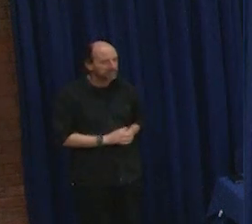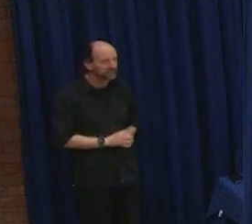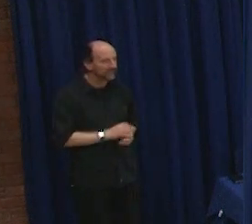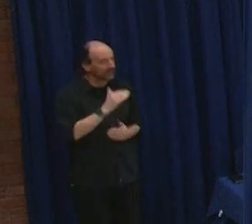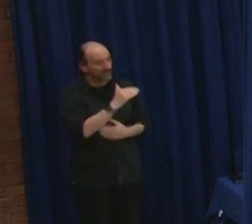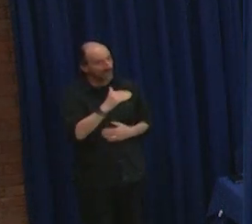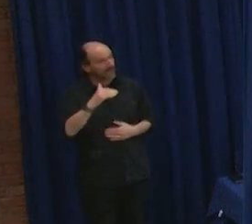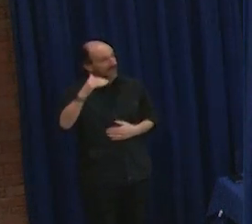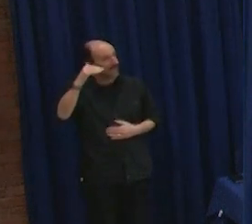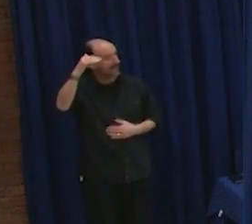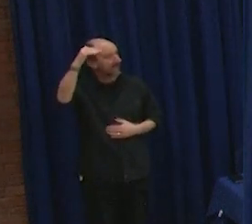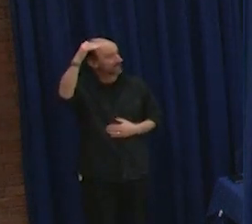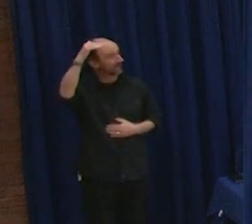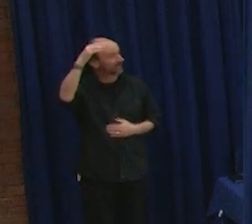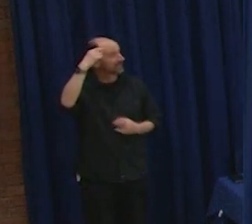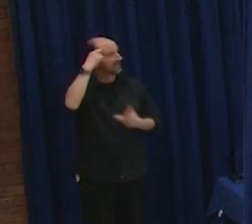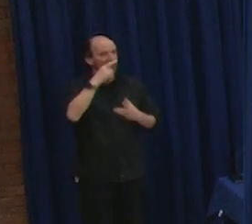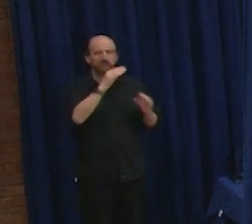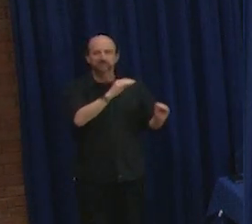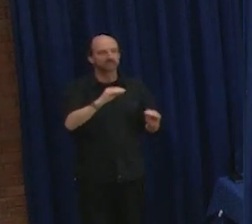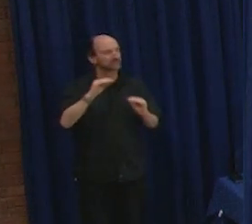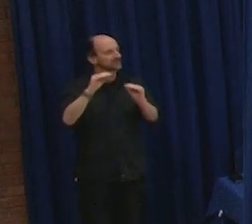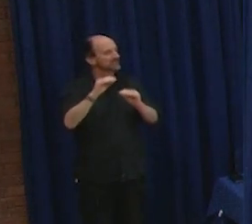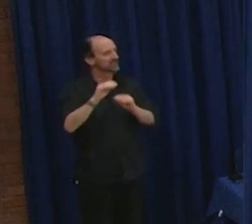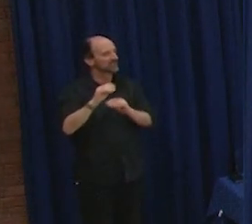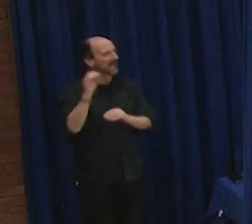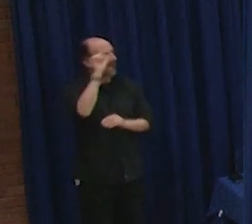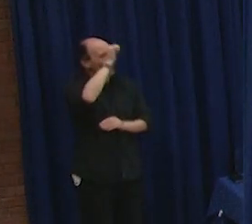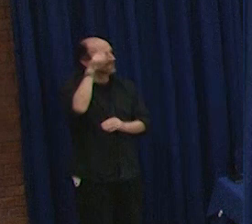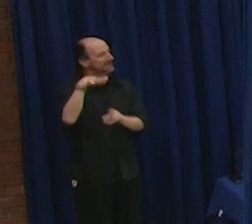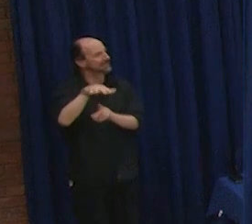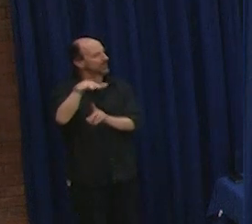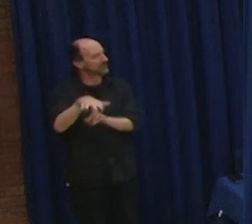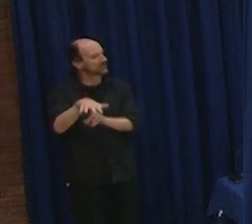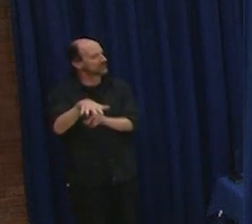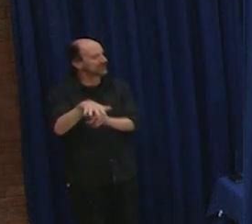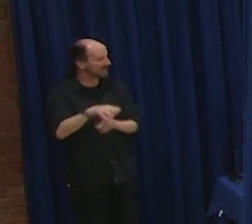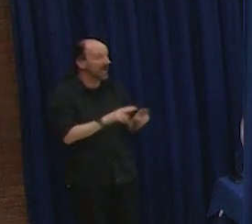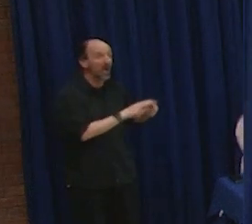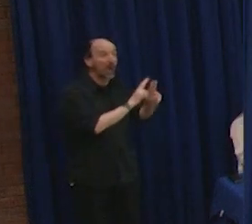academic situation where somebody might have coped at home till they moved to Cambridge or they moved